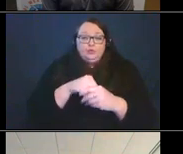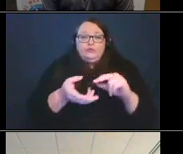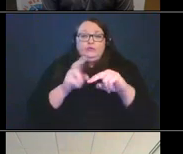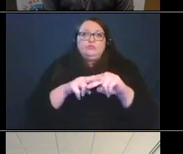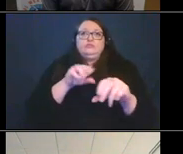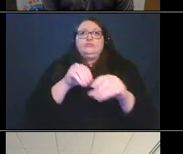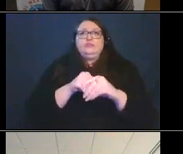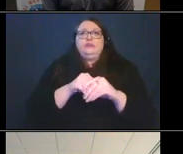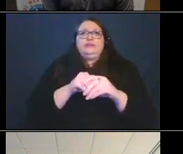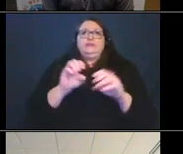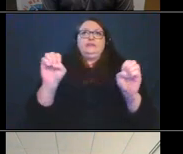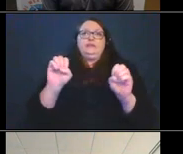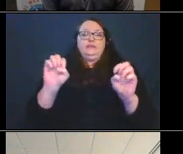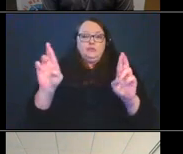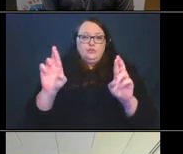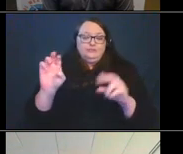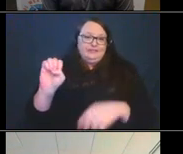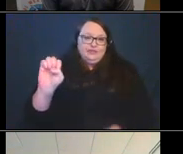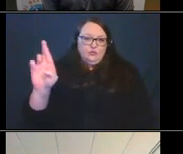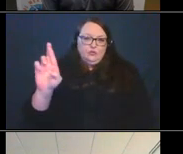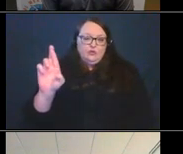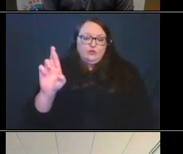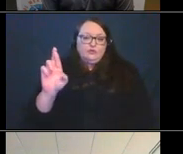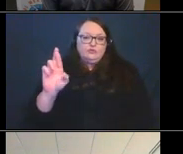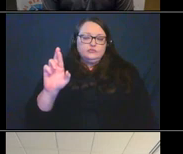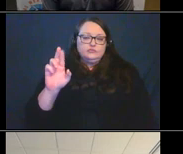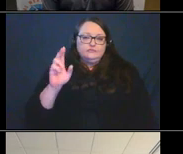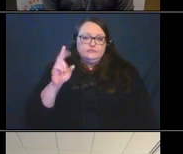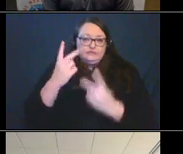like using these HeatRisk categories, so we've been doing that, and I think so far what we're